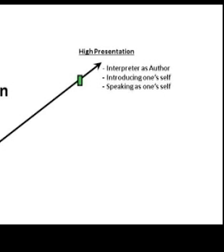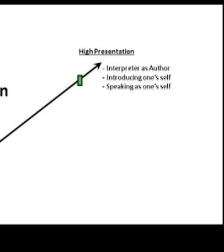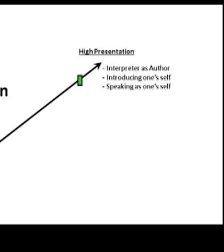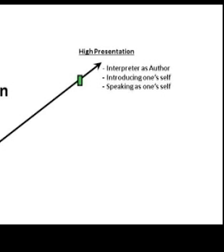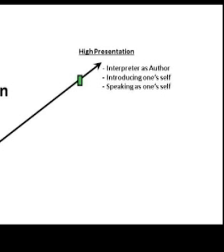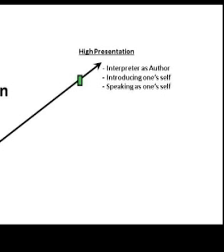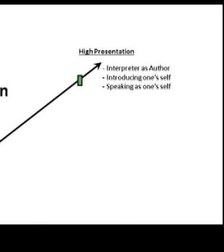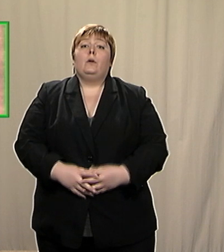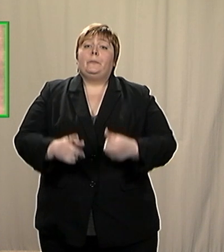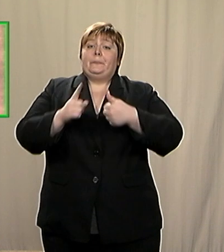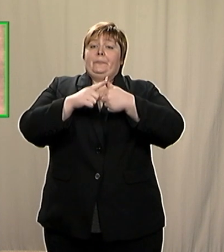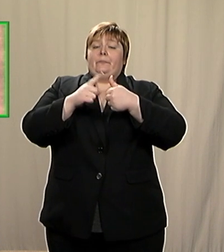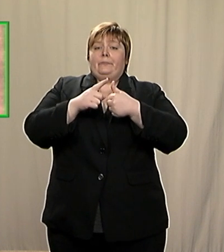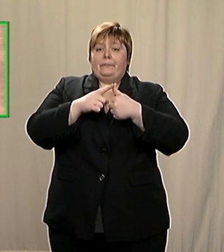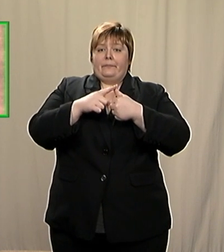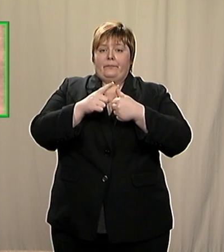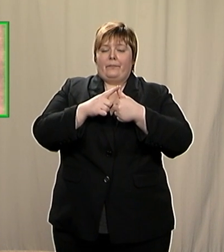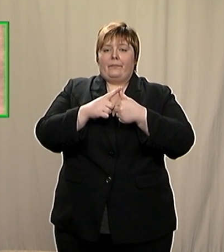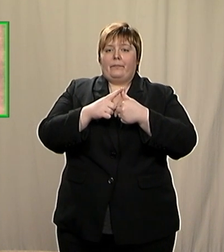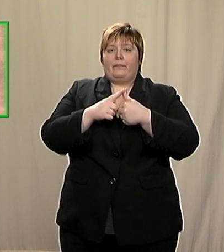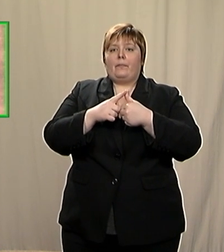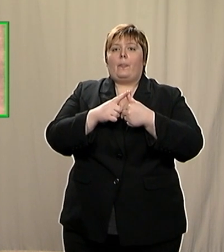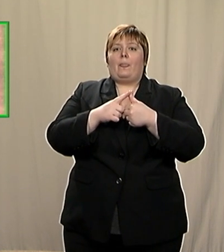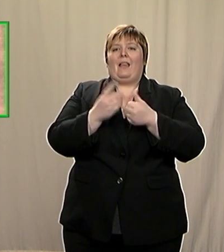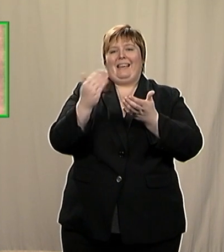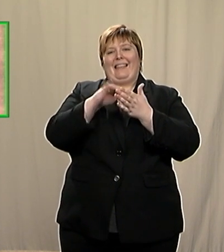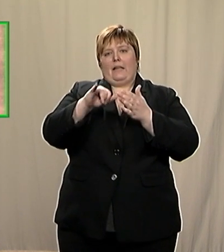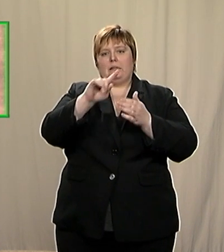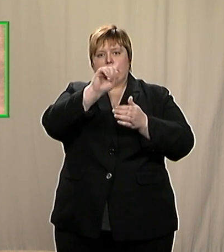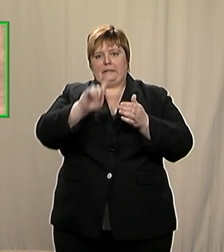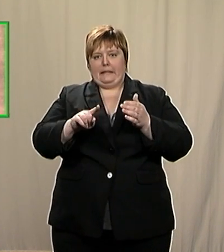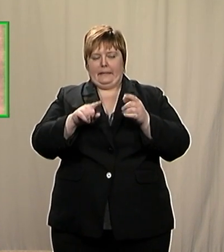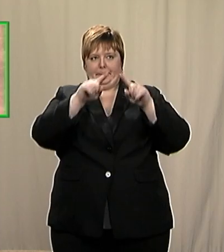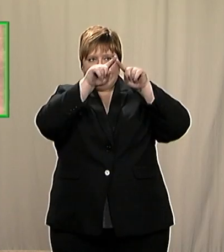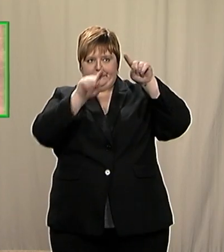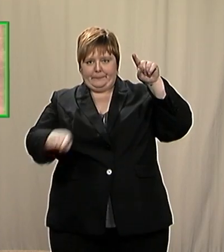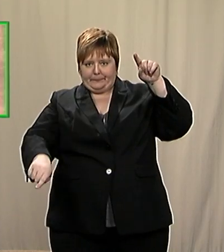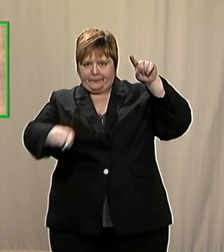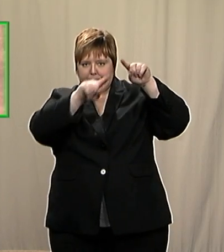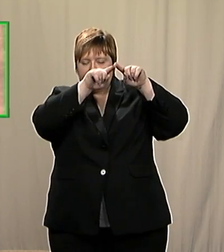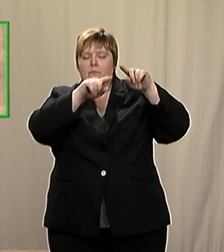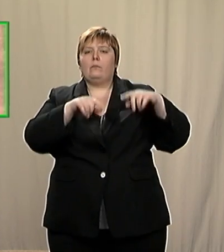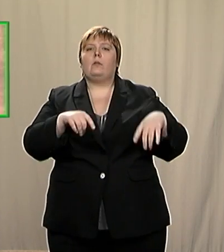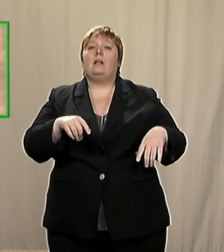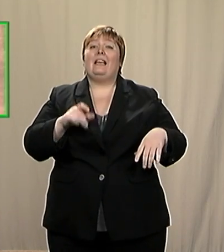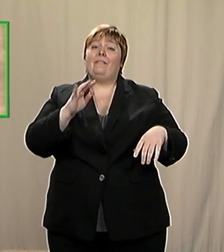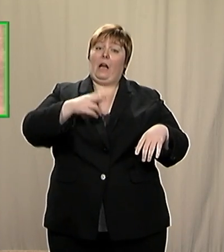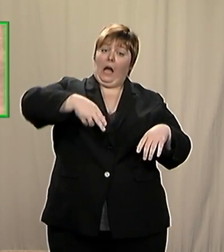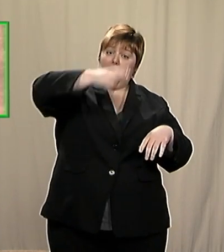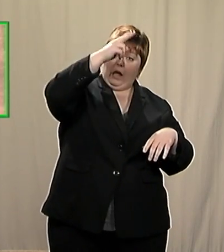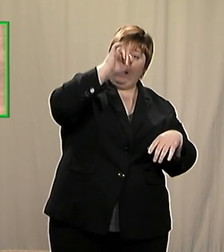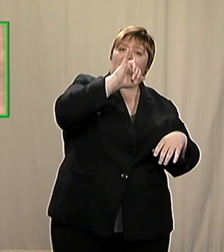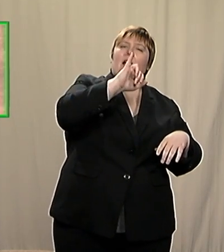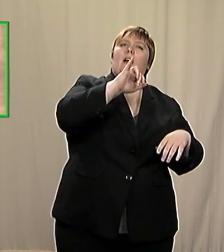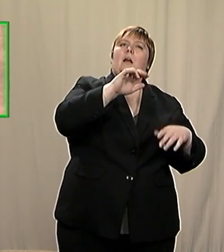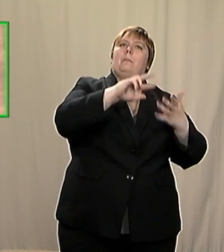So the axis of presentation of self, this is the front to back axis. On the high end it's examples where the interpreter